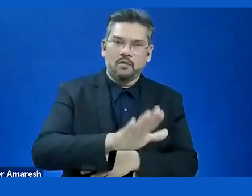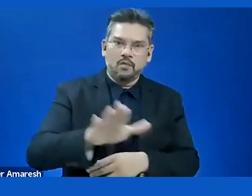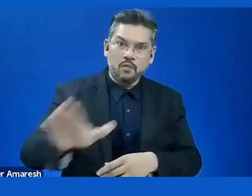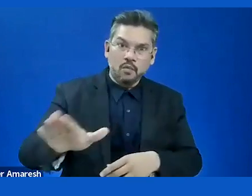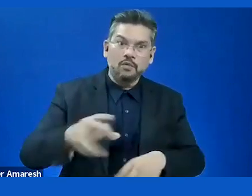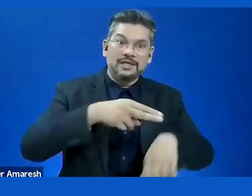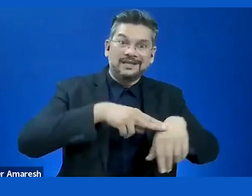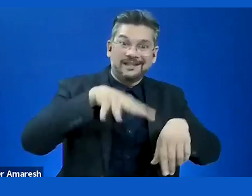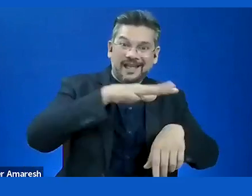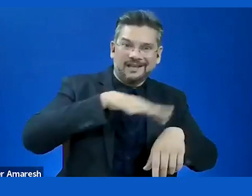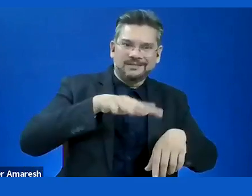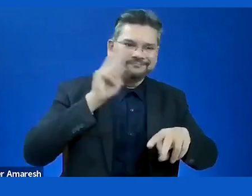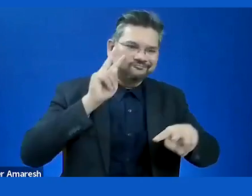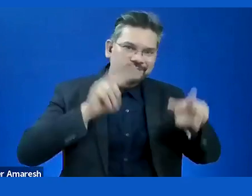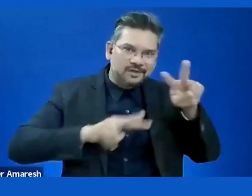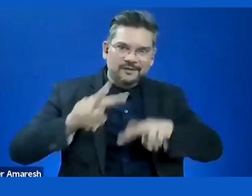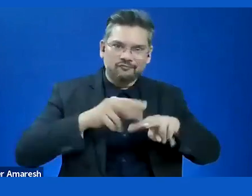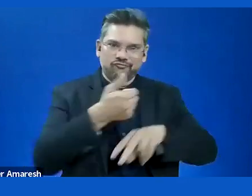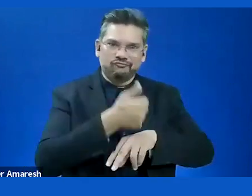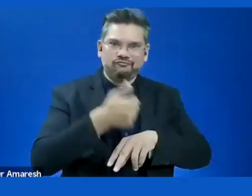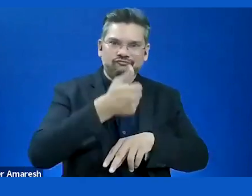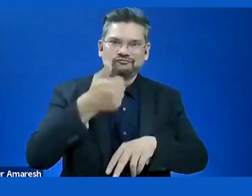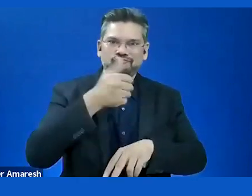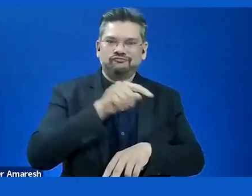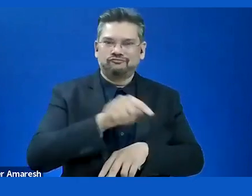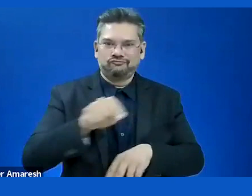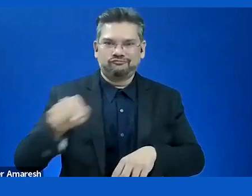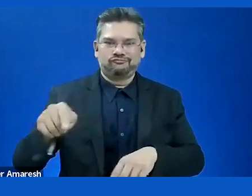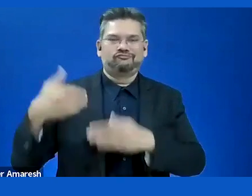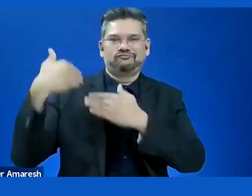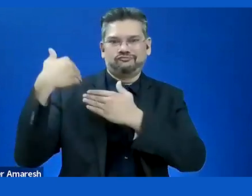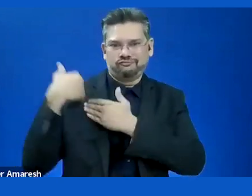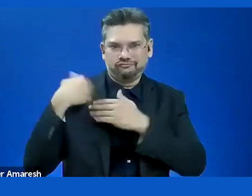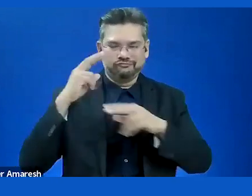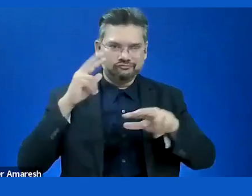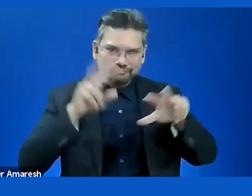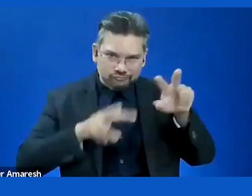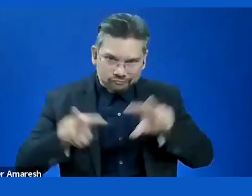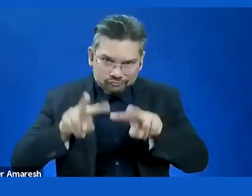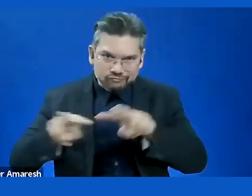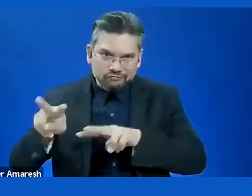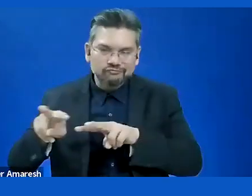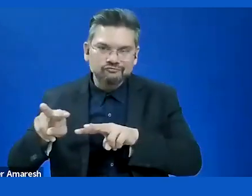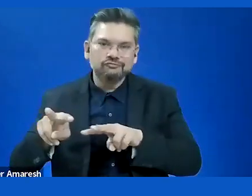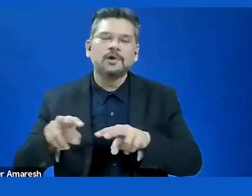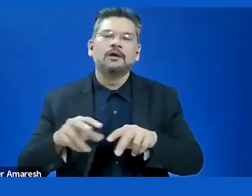comply with the requirements. And enforcement mechanism under the Accessibility Act includes